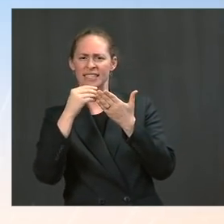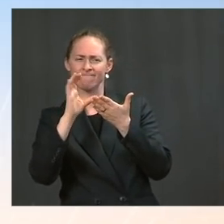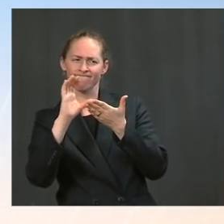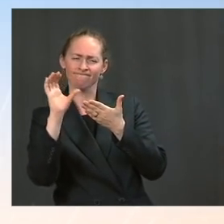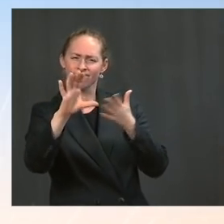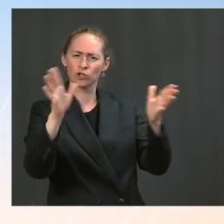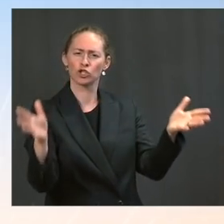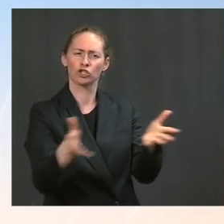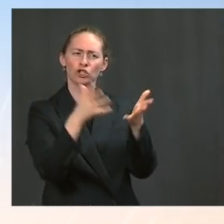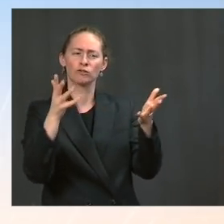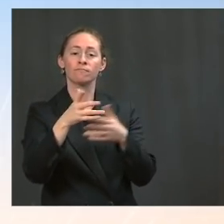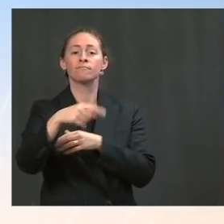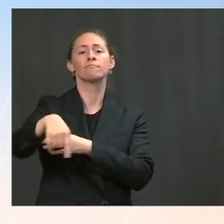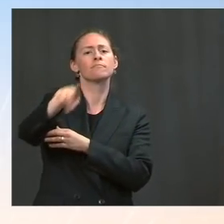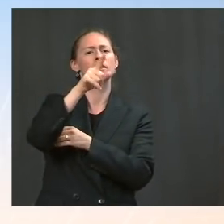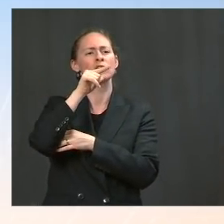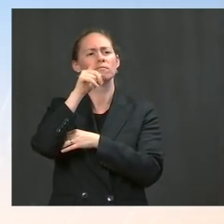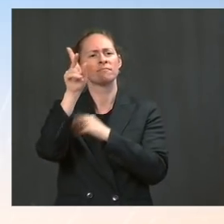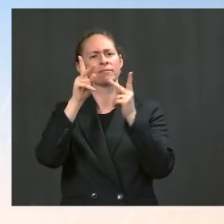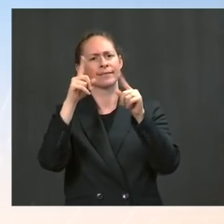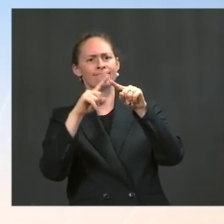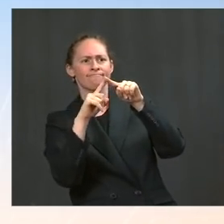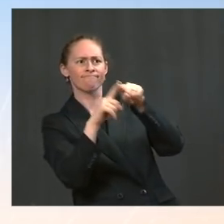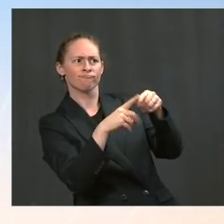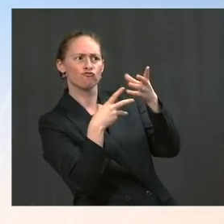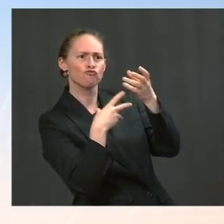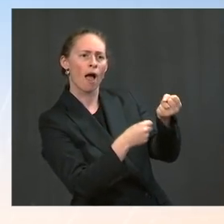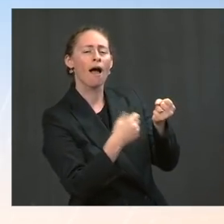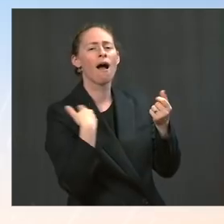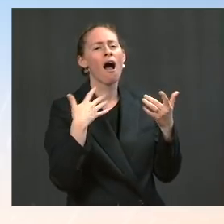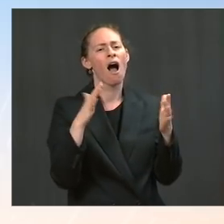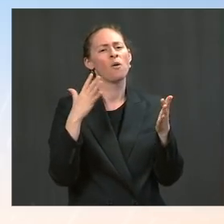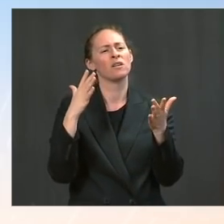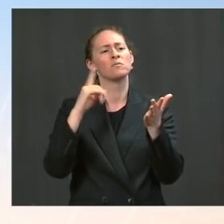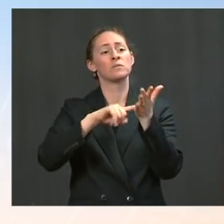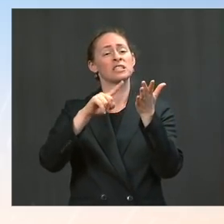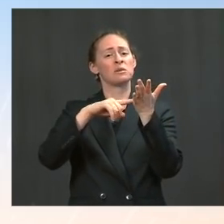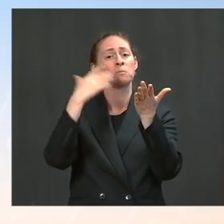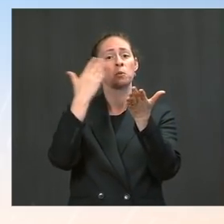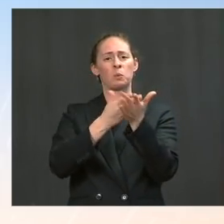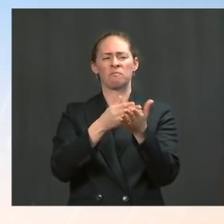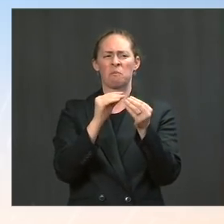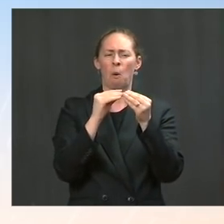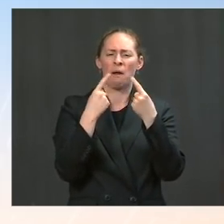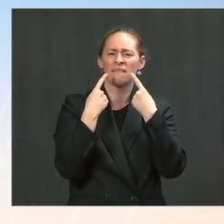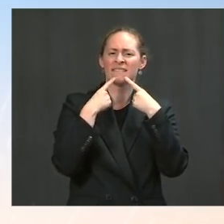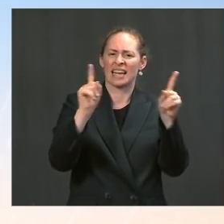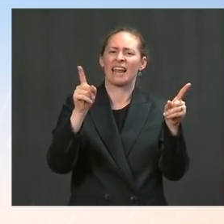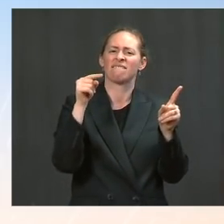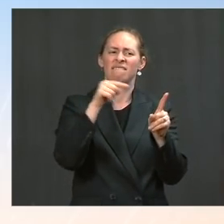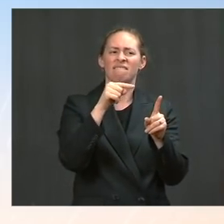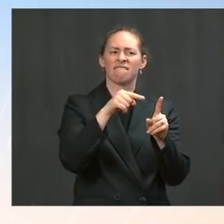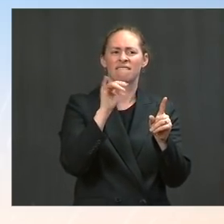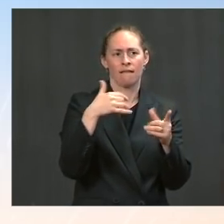because we have seen, time and time again, that it is more effective. And many of you have covered political campaigns; this is not a surprise to most people